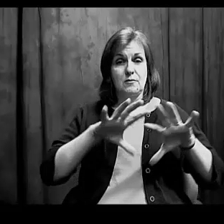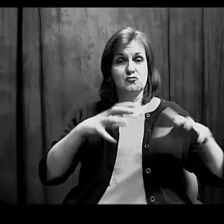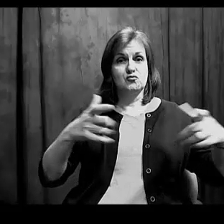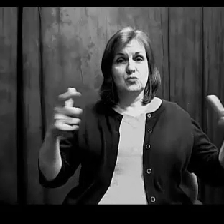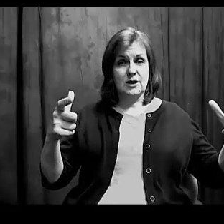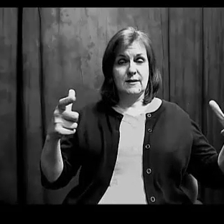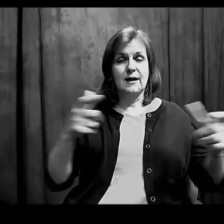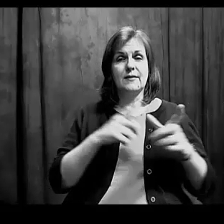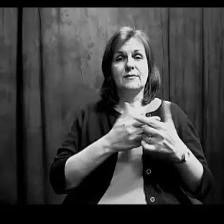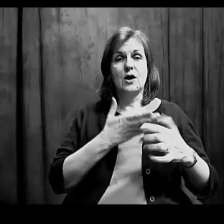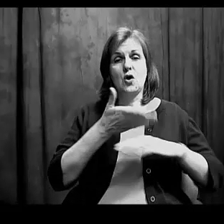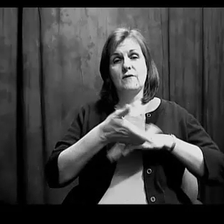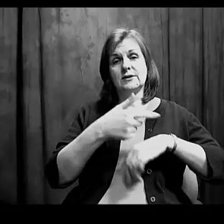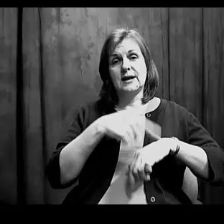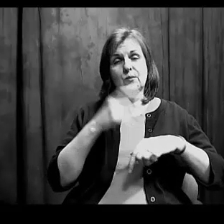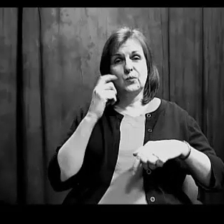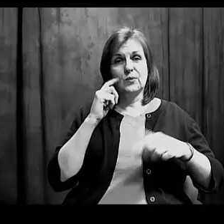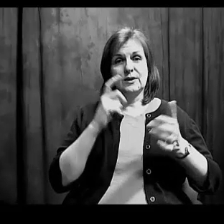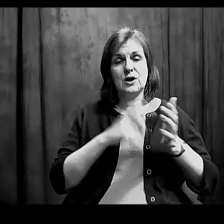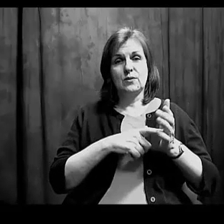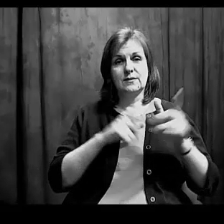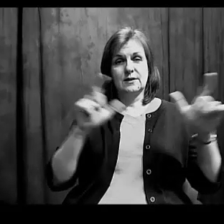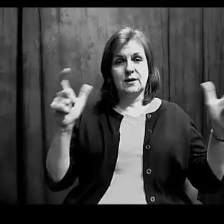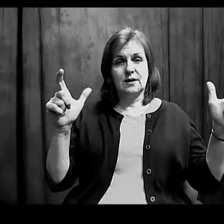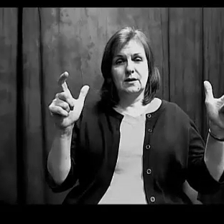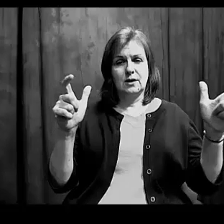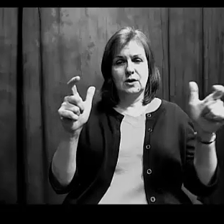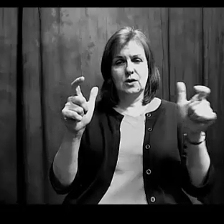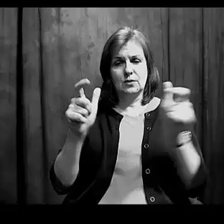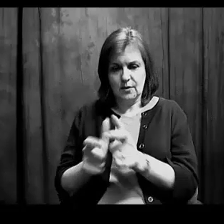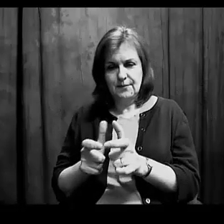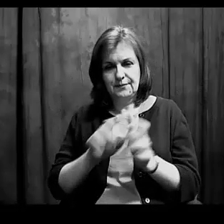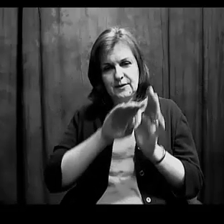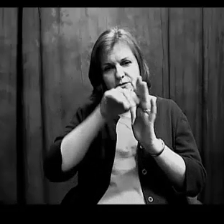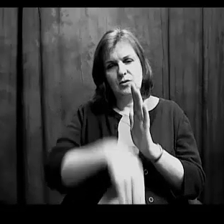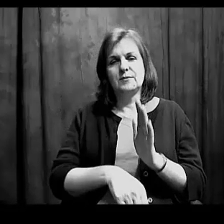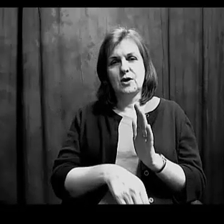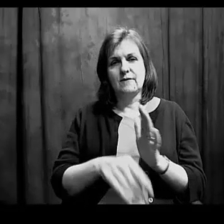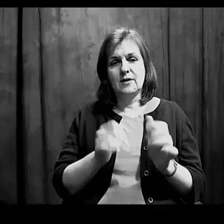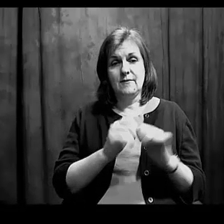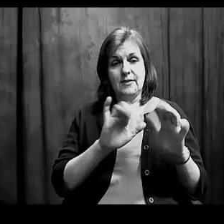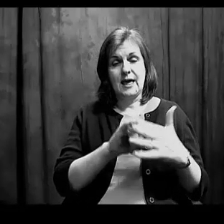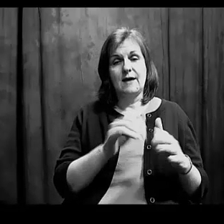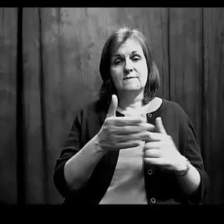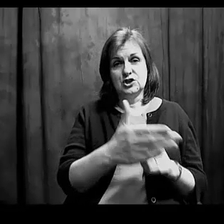but over time we see a huge drop off in those populations